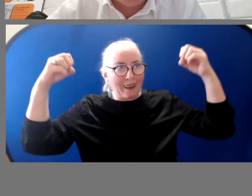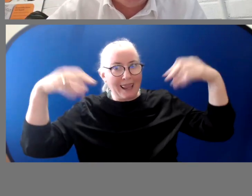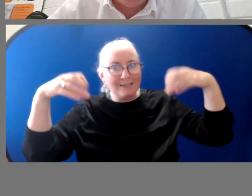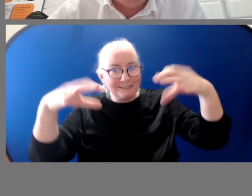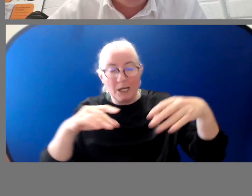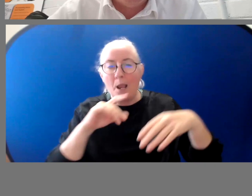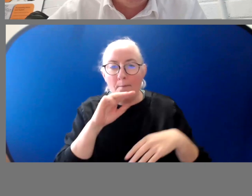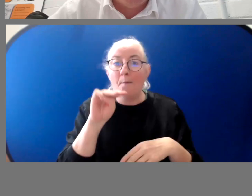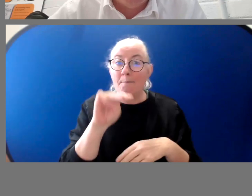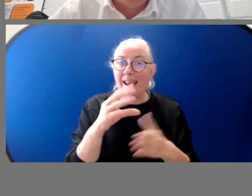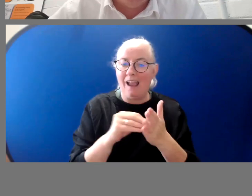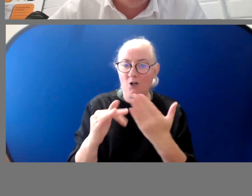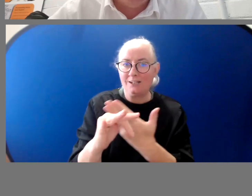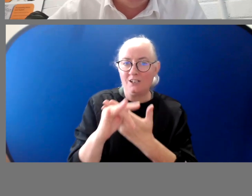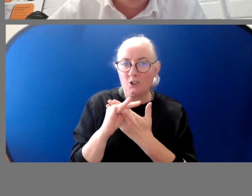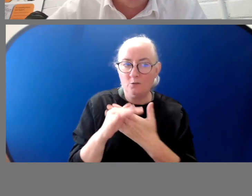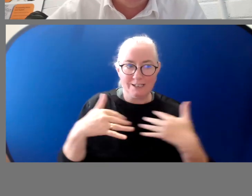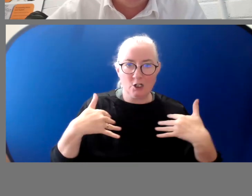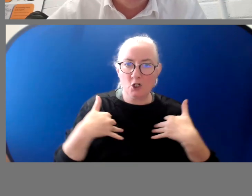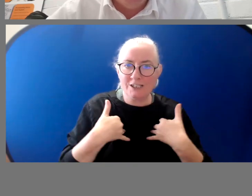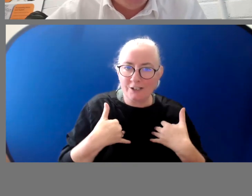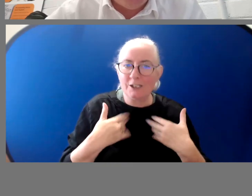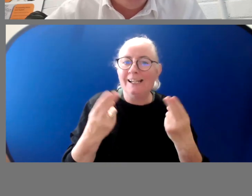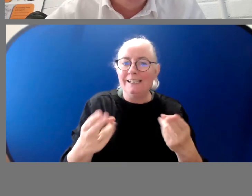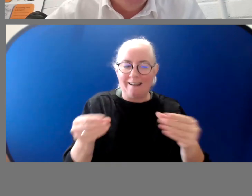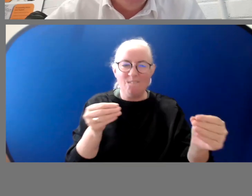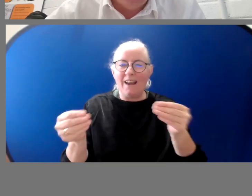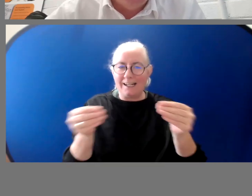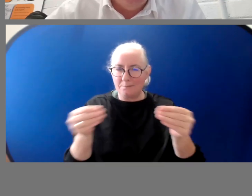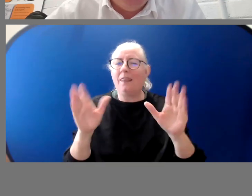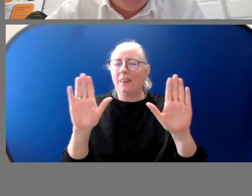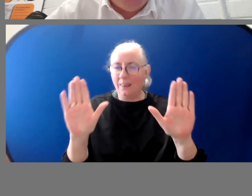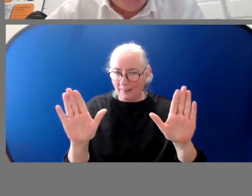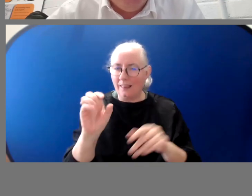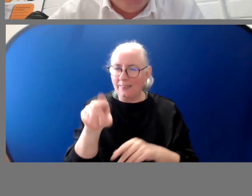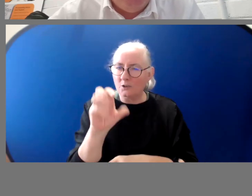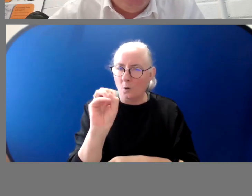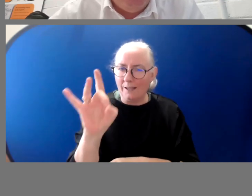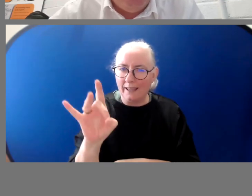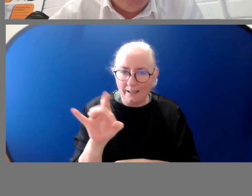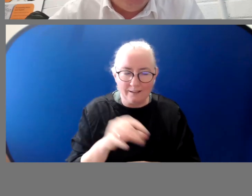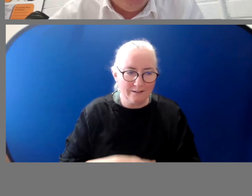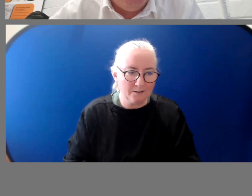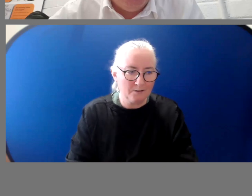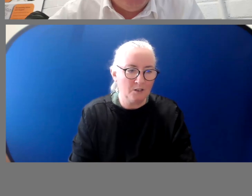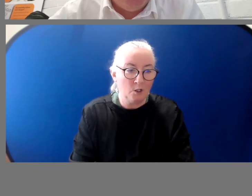have security concerns as well in some types of buildings okay so again the one thing to keep an